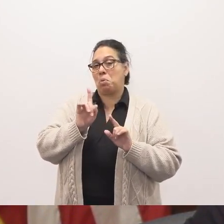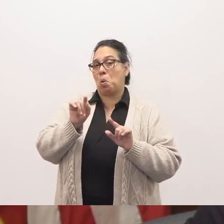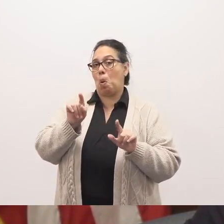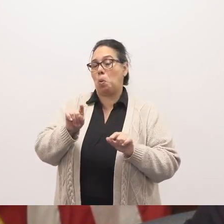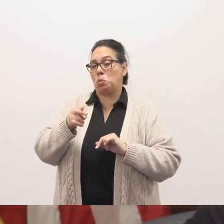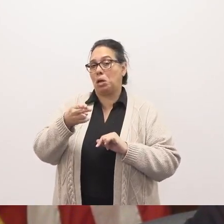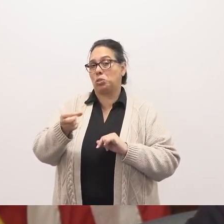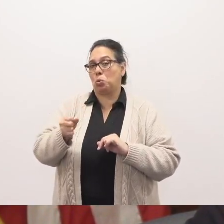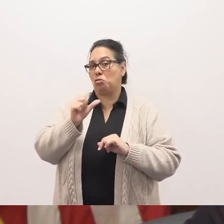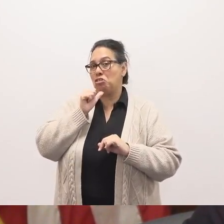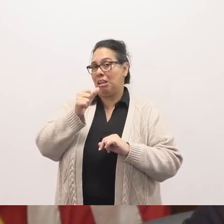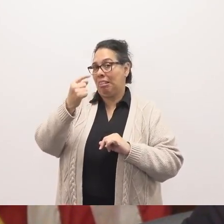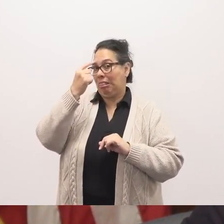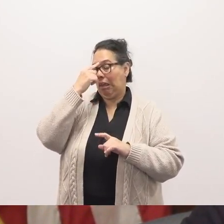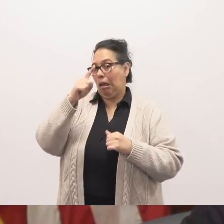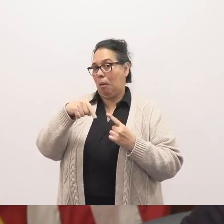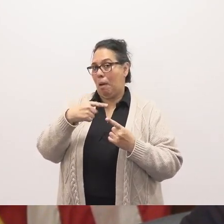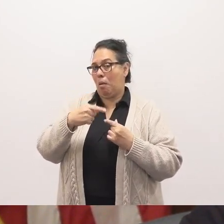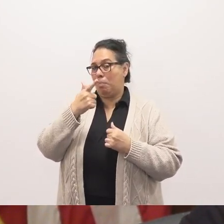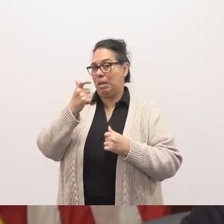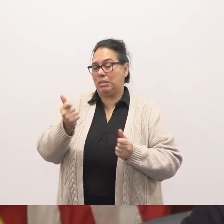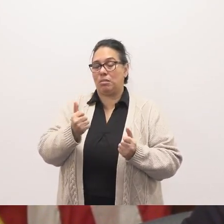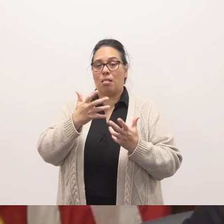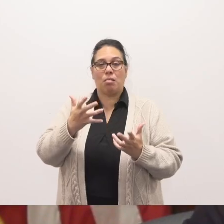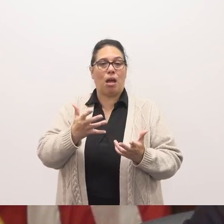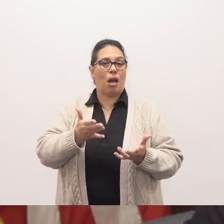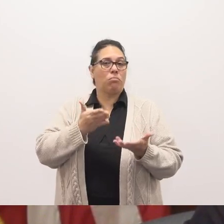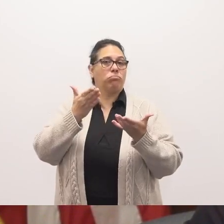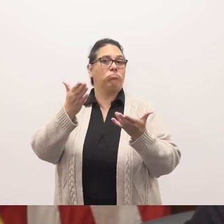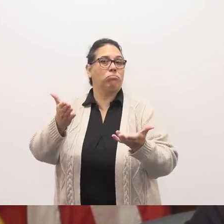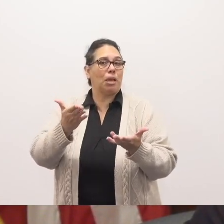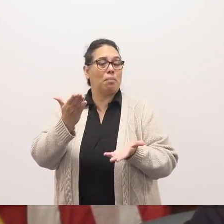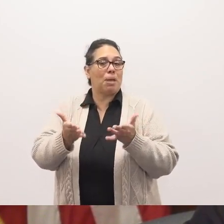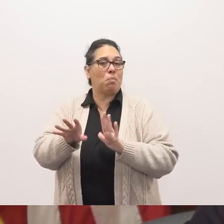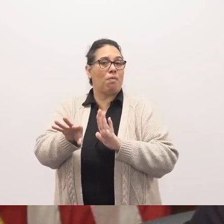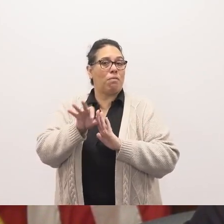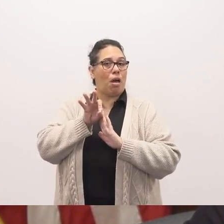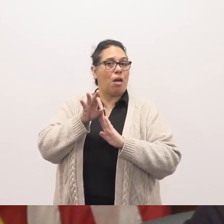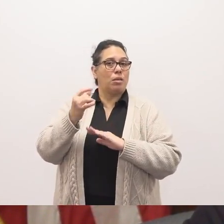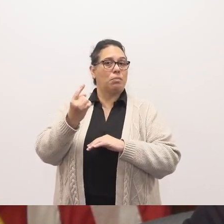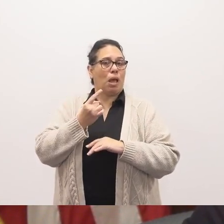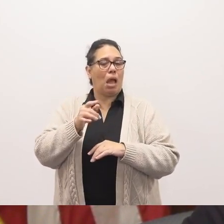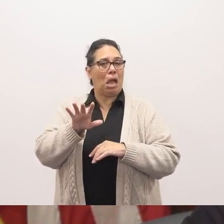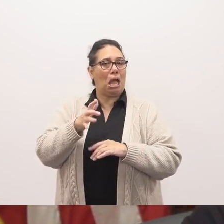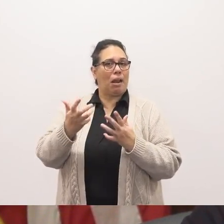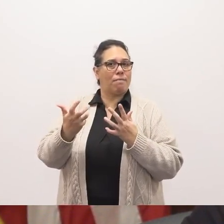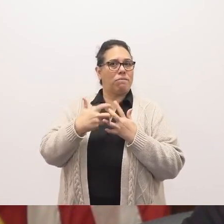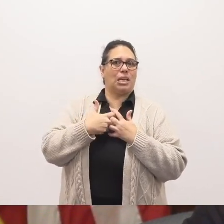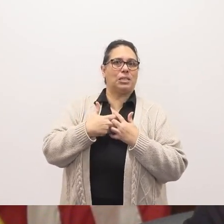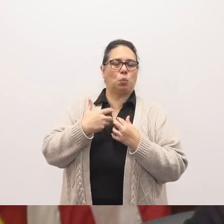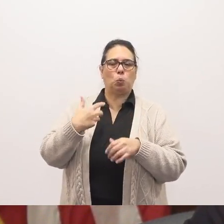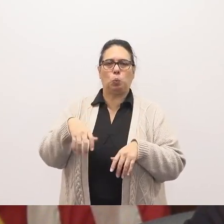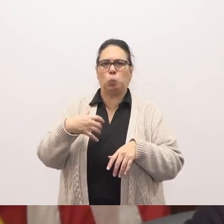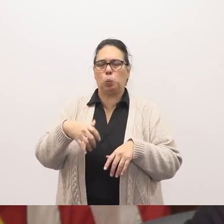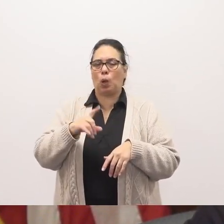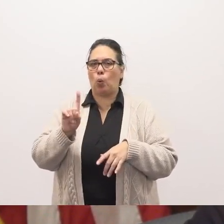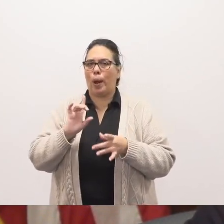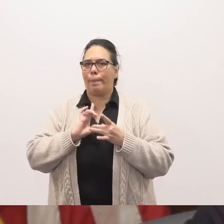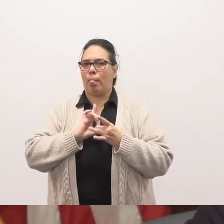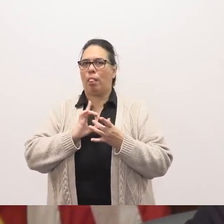of great opportunities all throughout the district and you might just find some place that kind of just fits right where you belong that you didn't know before.